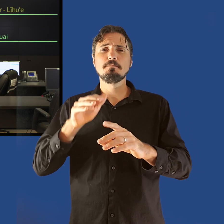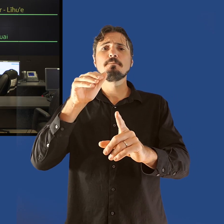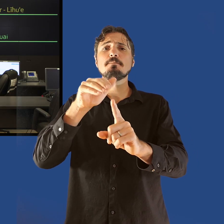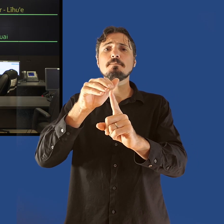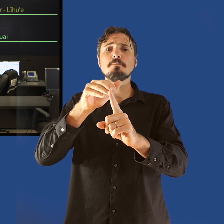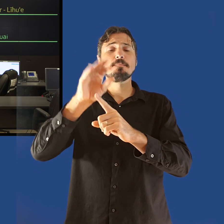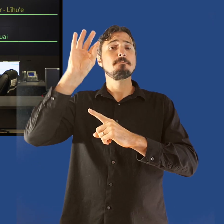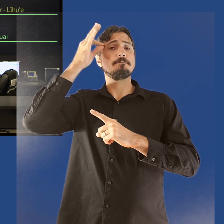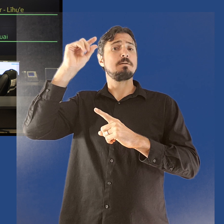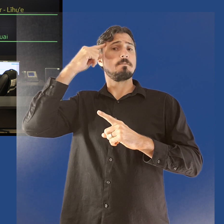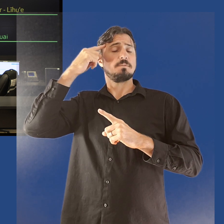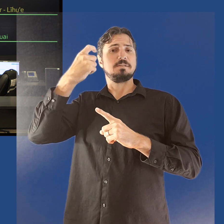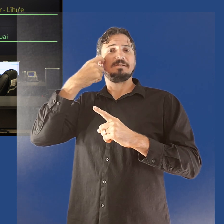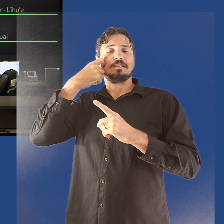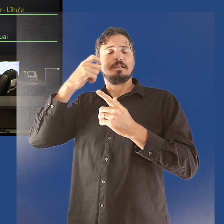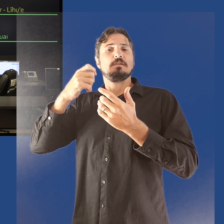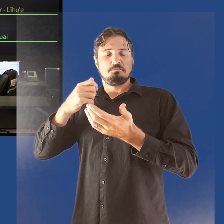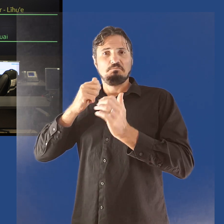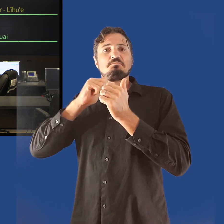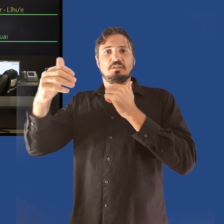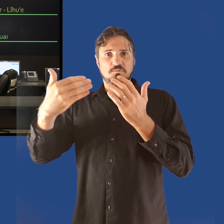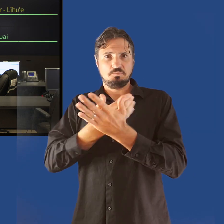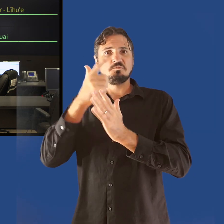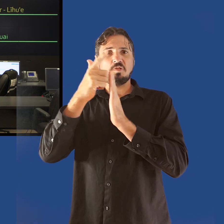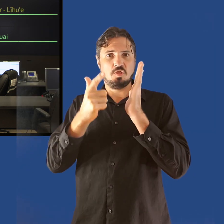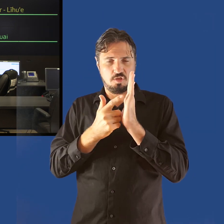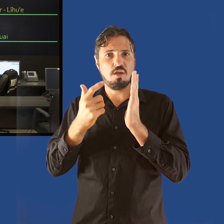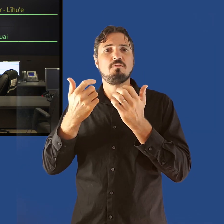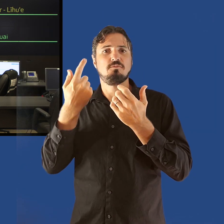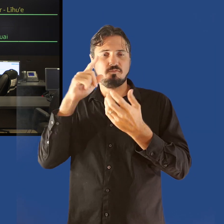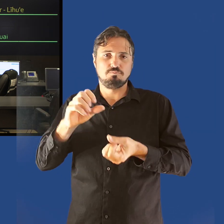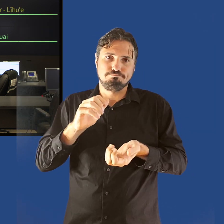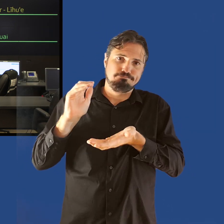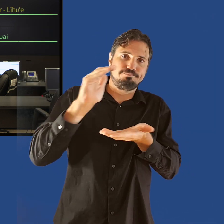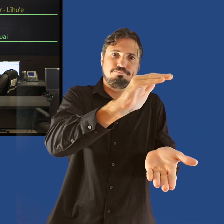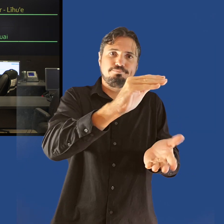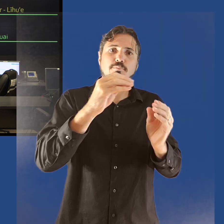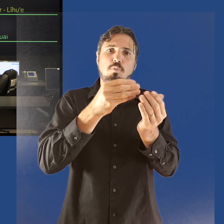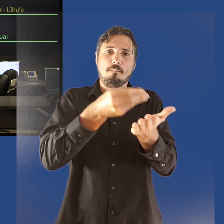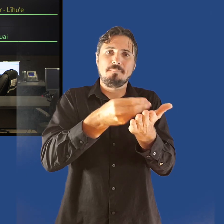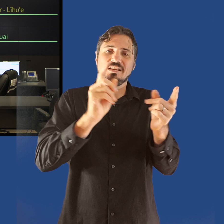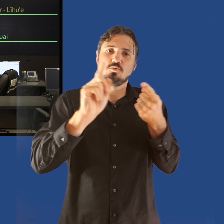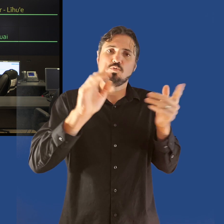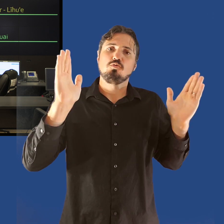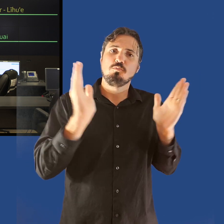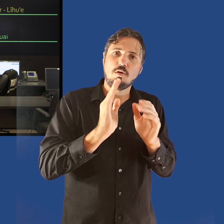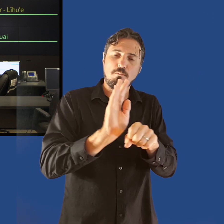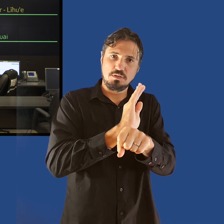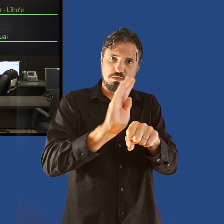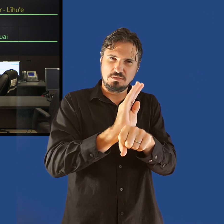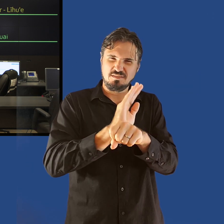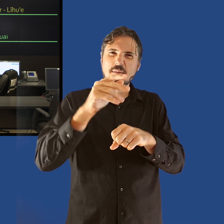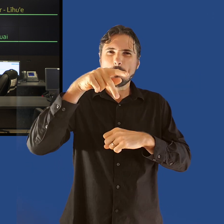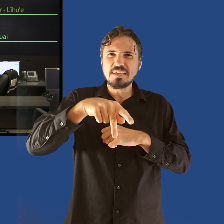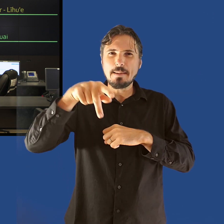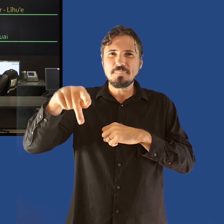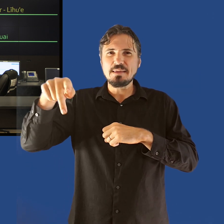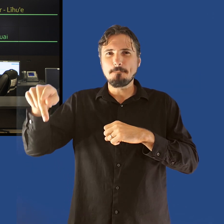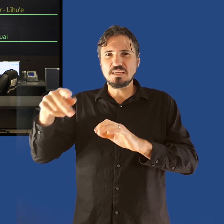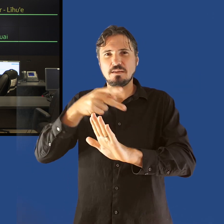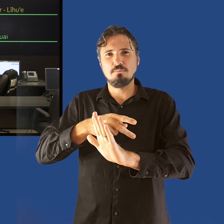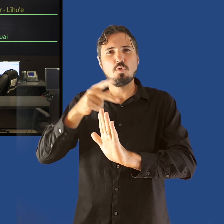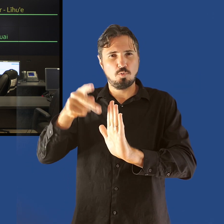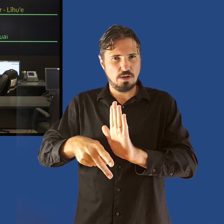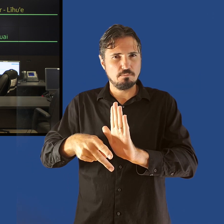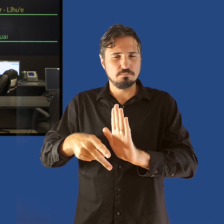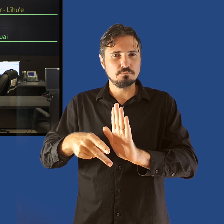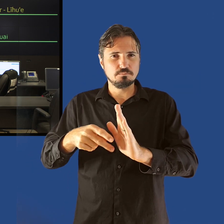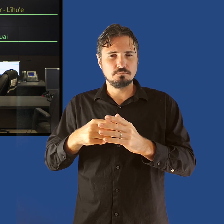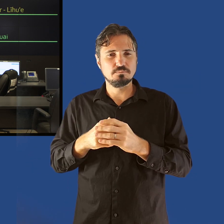As a reminder, the federal government appropriated an additional $310 billion to replenish the SBA Paycheck Protection Program (PPP)